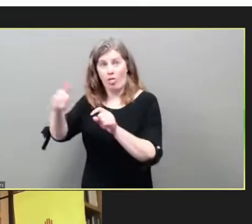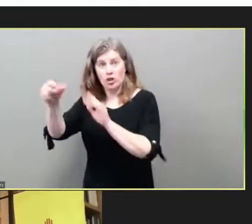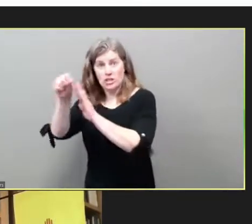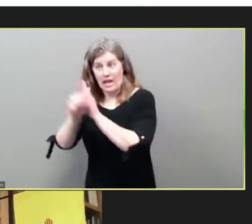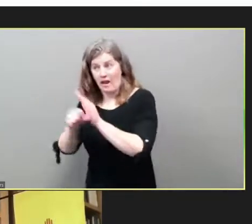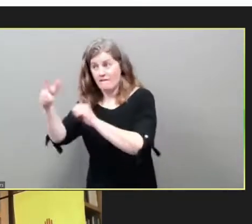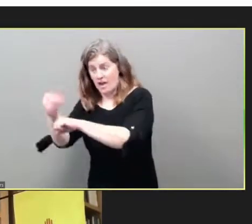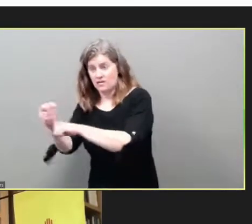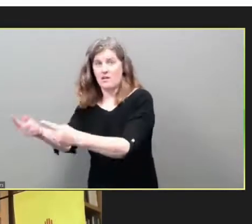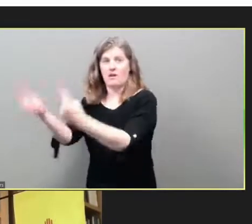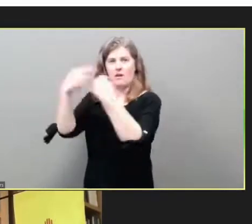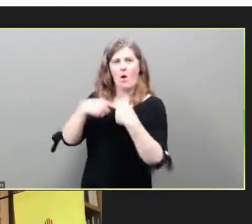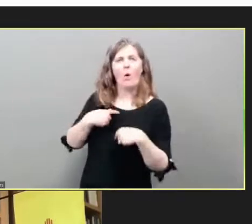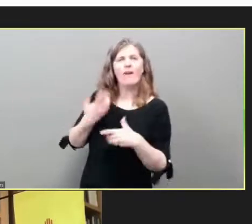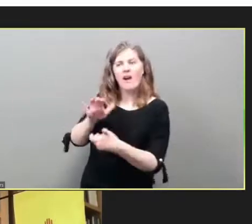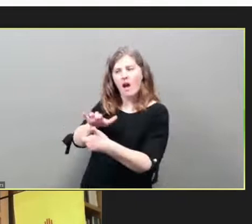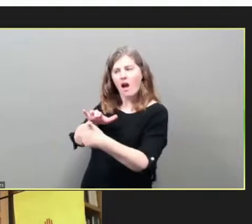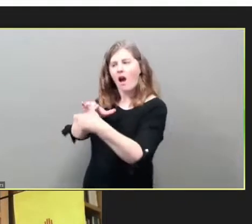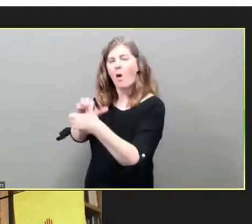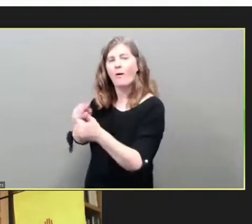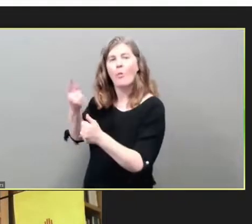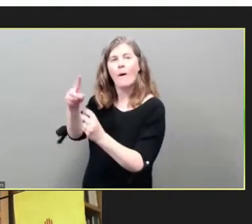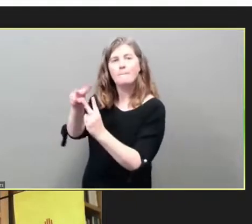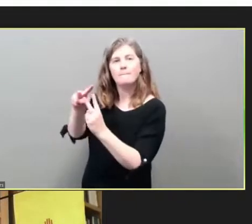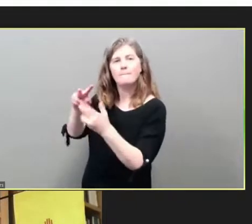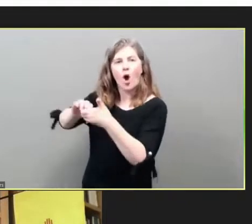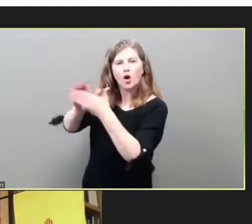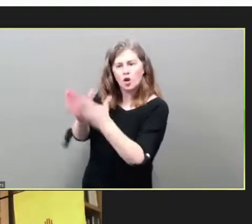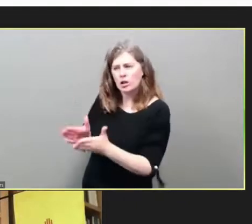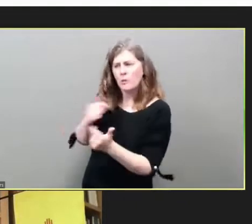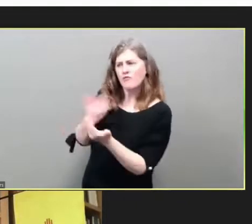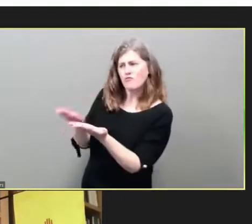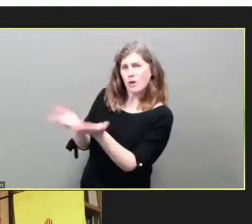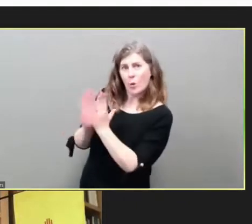partner in texas and have requested that information regarding how many new